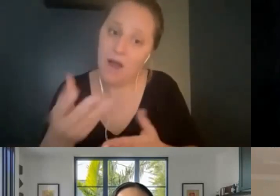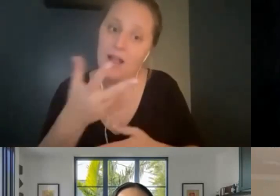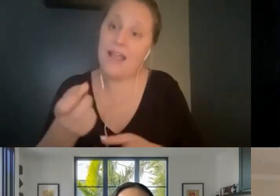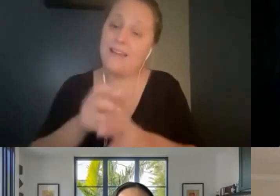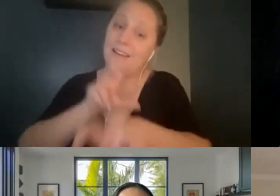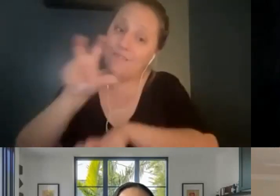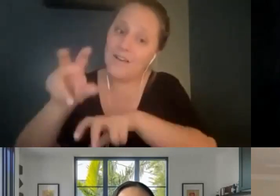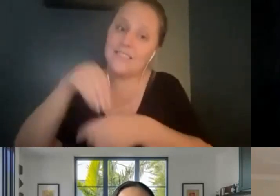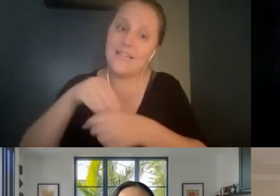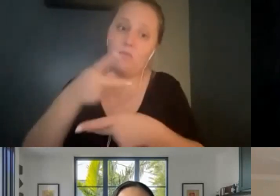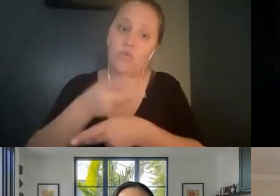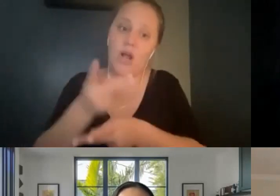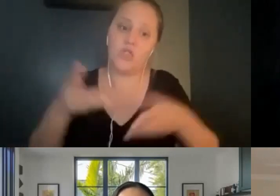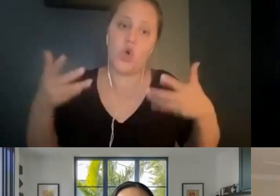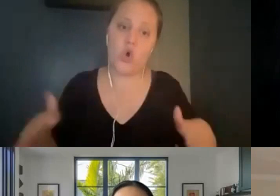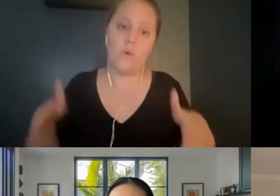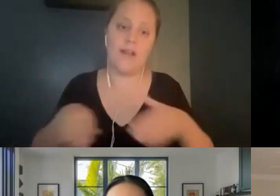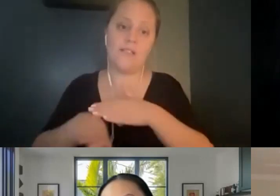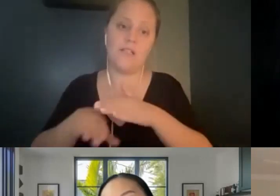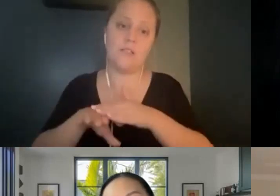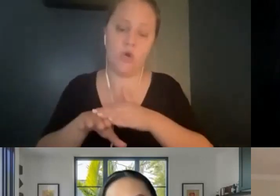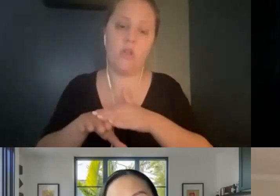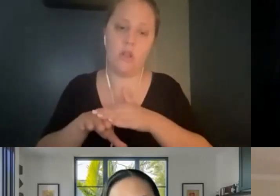So that our delivery systems, our communication